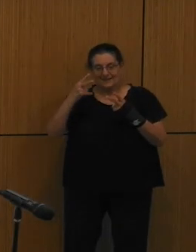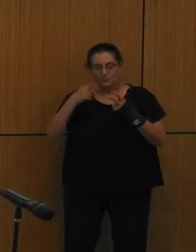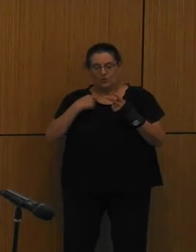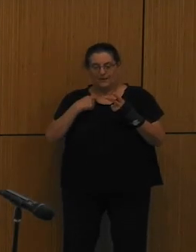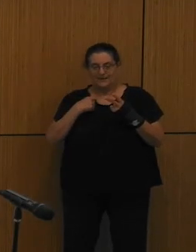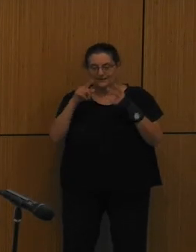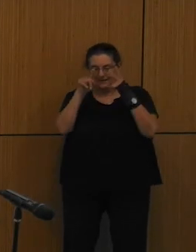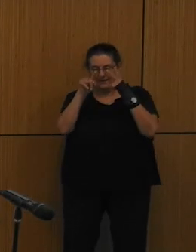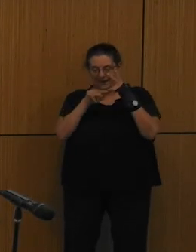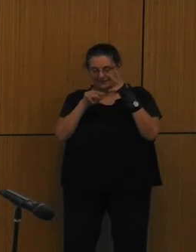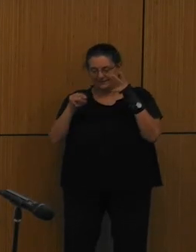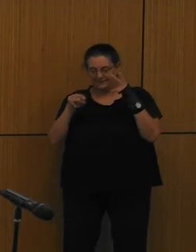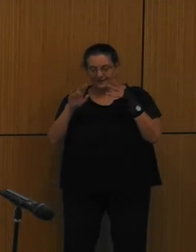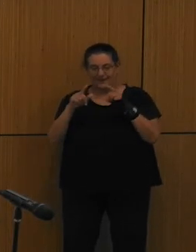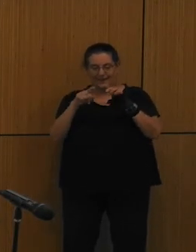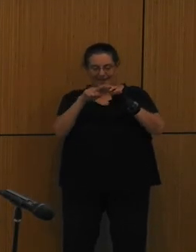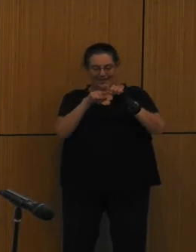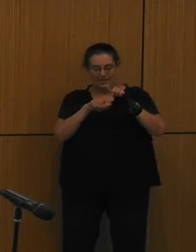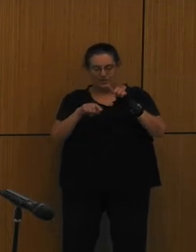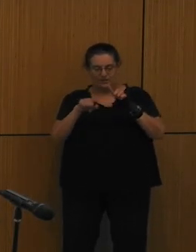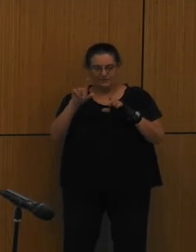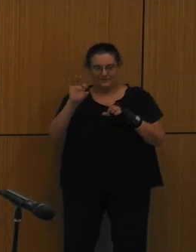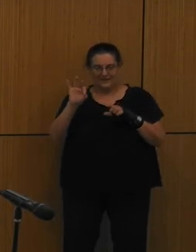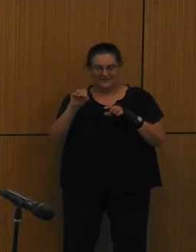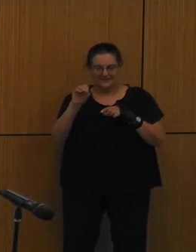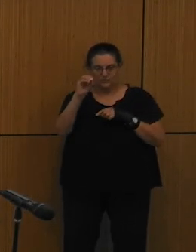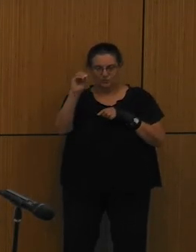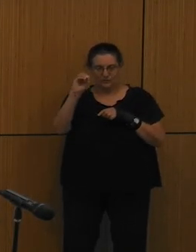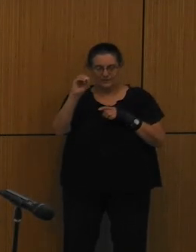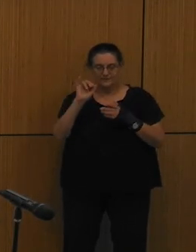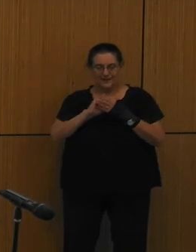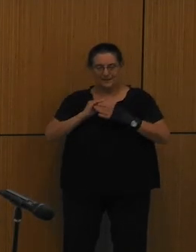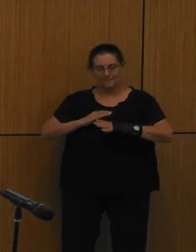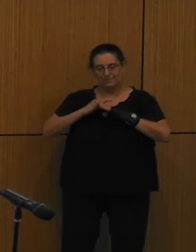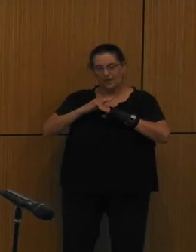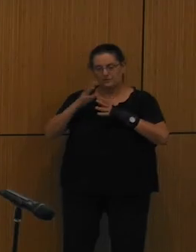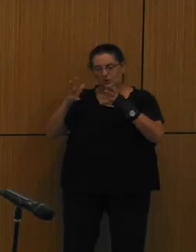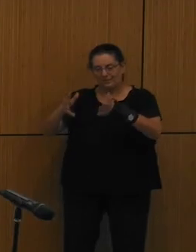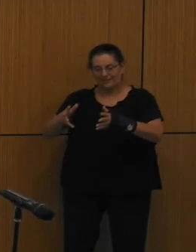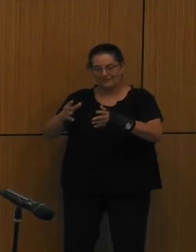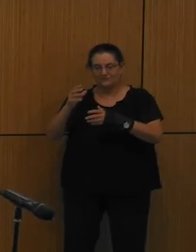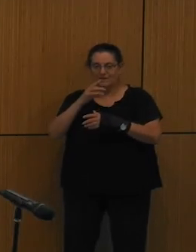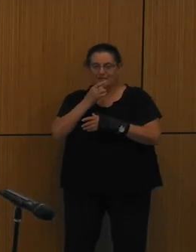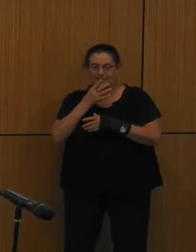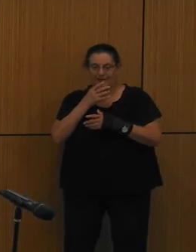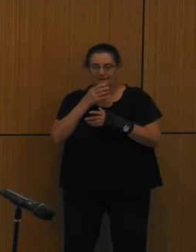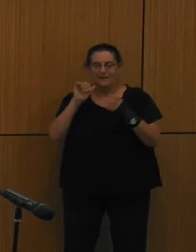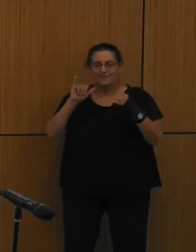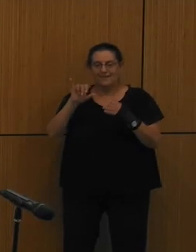so it blocks the remaining light that comes through. So if you look through the microscope without anything on the